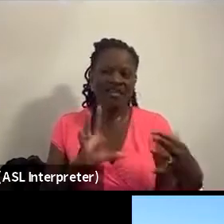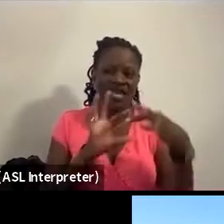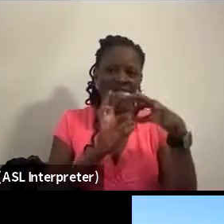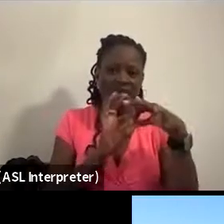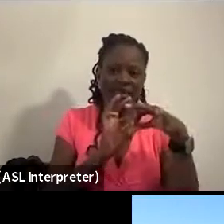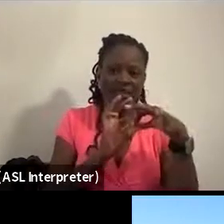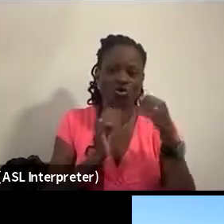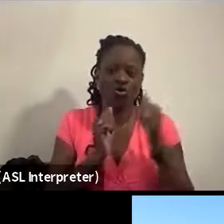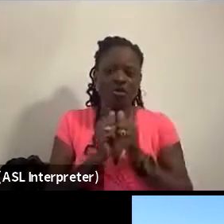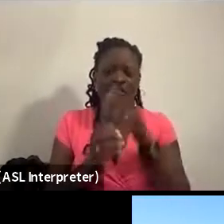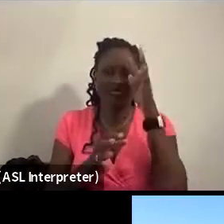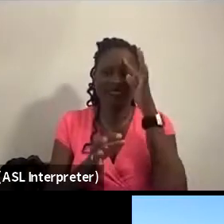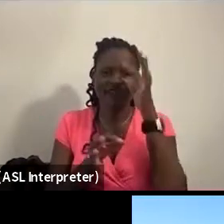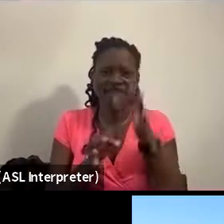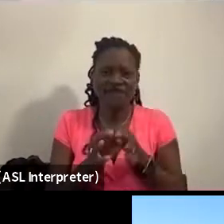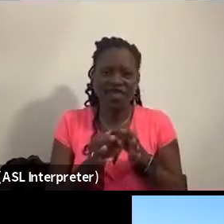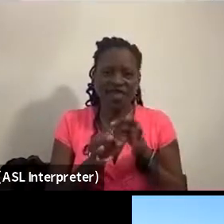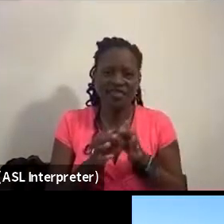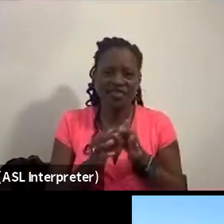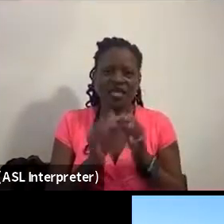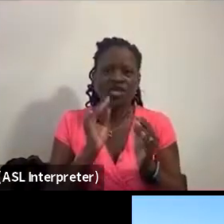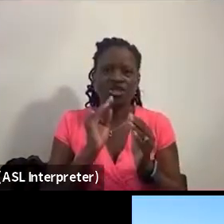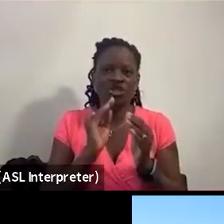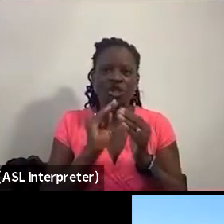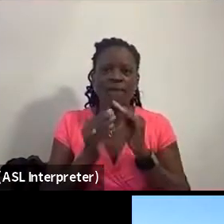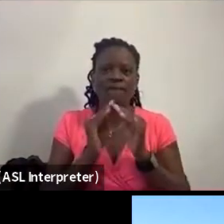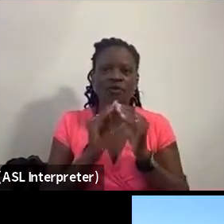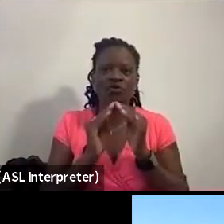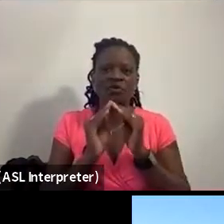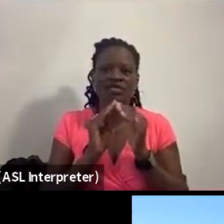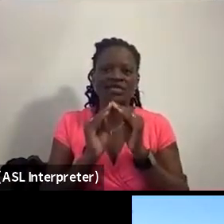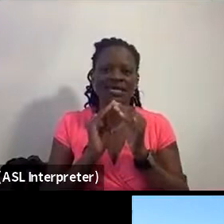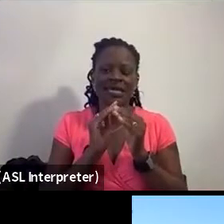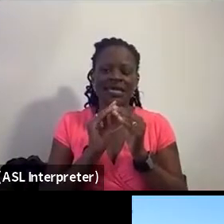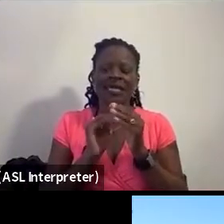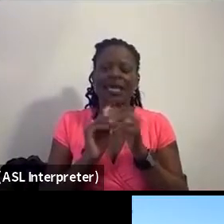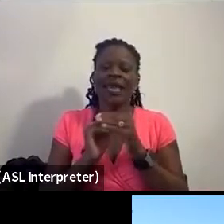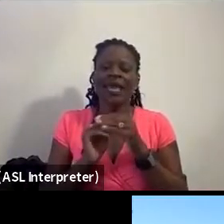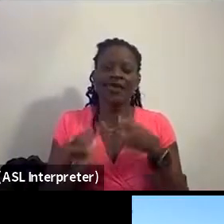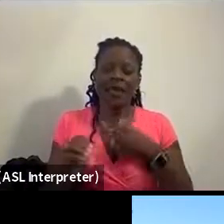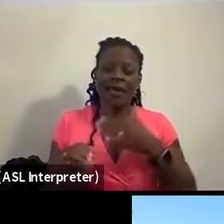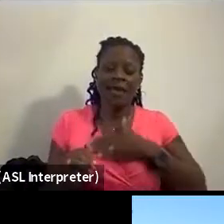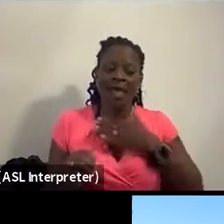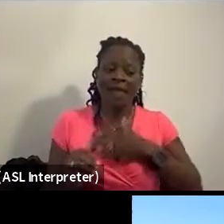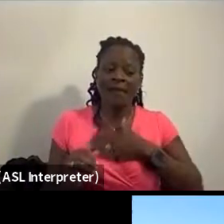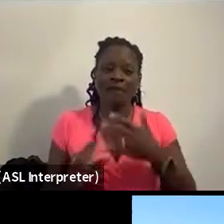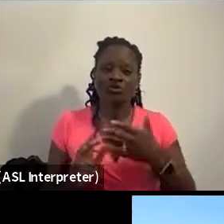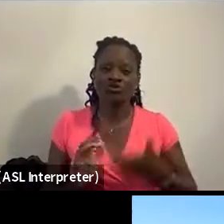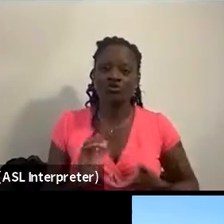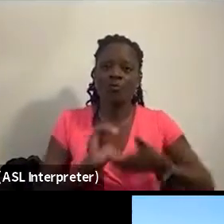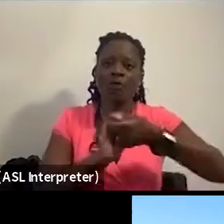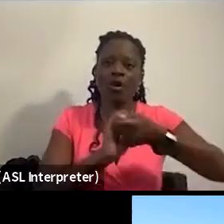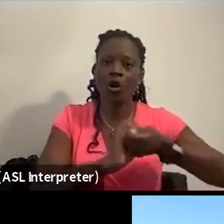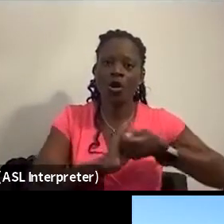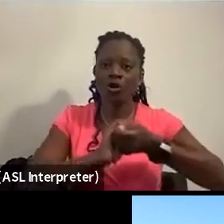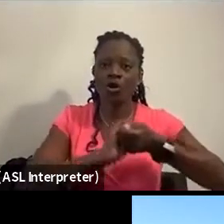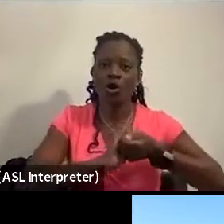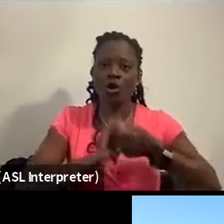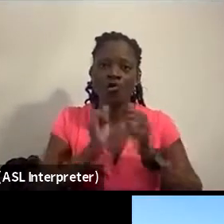that I really feel strongly about partnering with actually as we move forward with regard to kind of real trusted leaders.